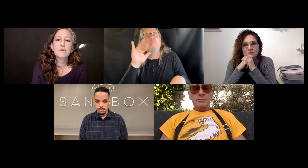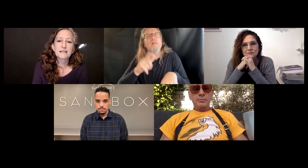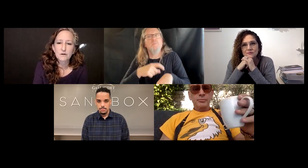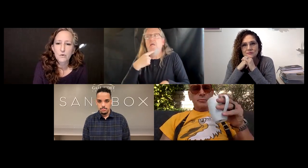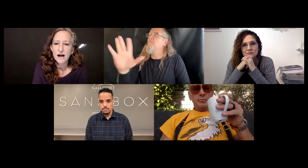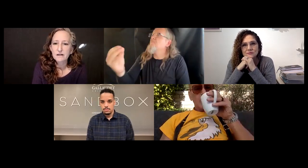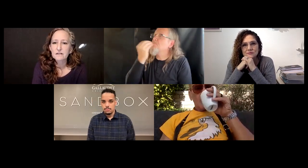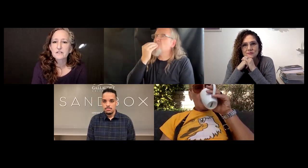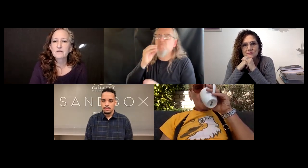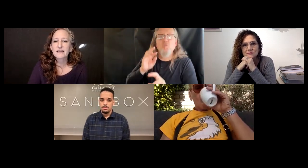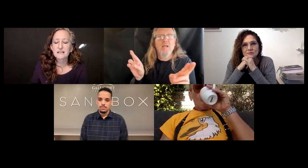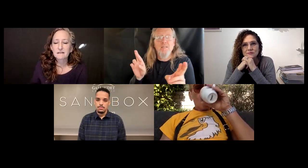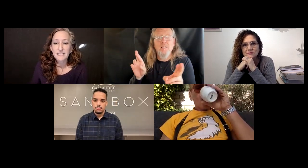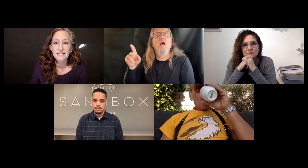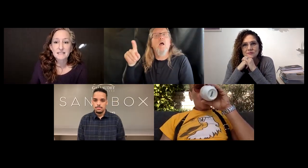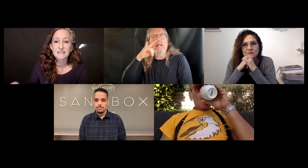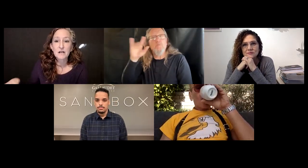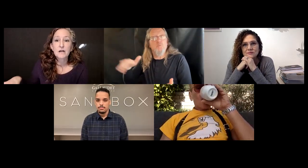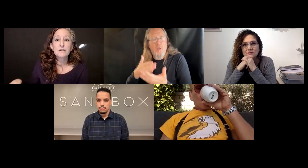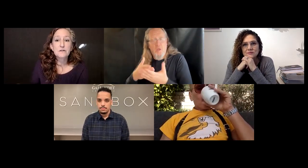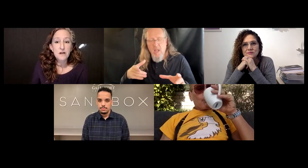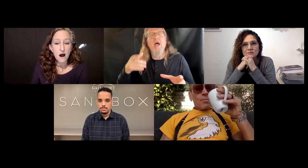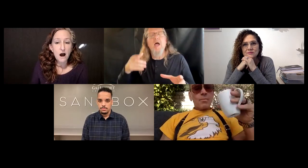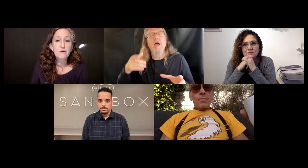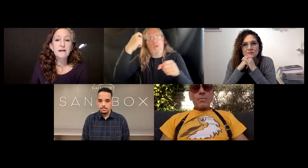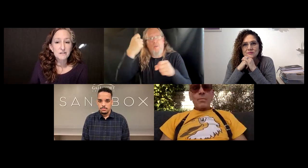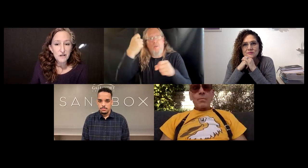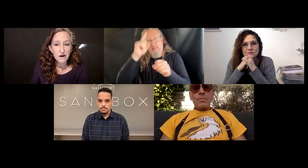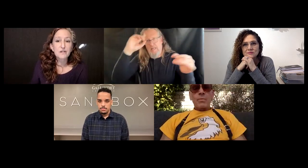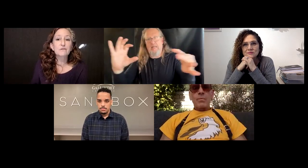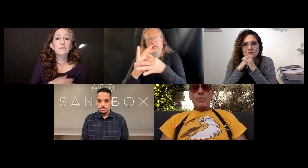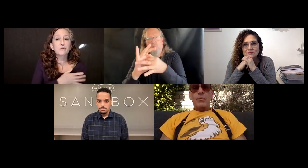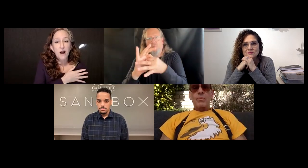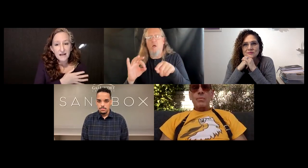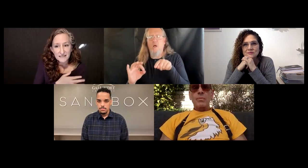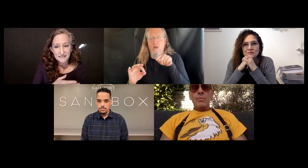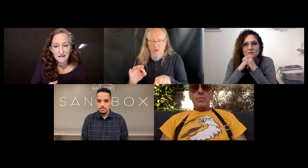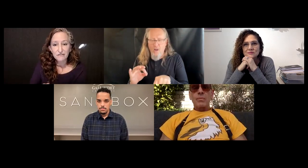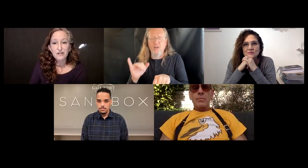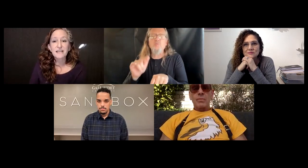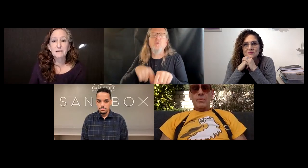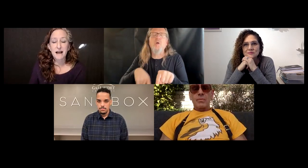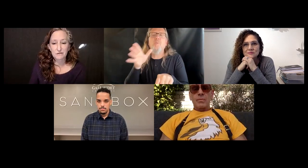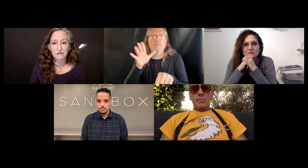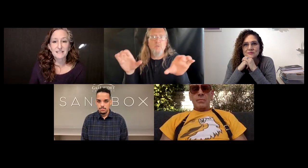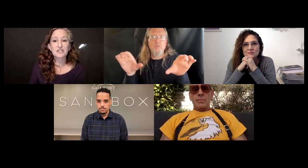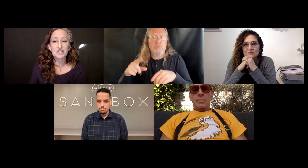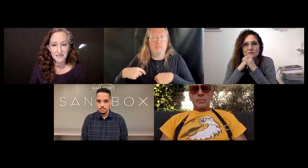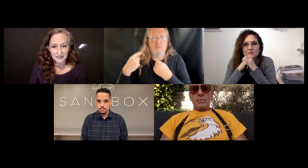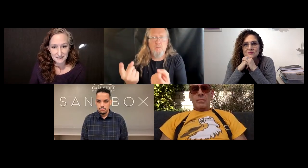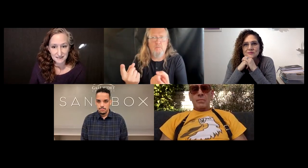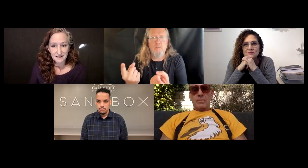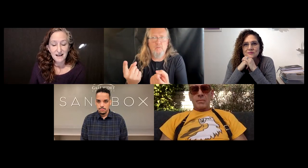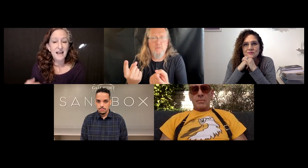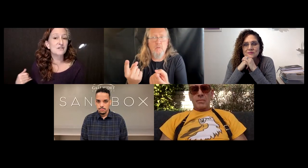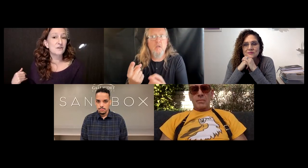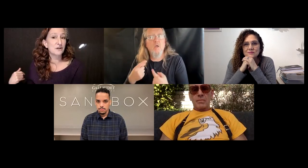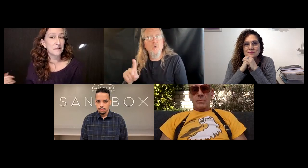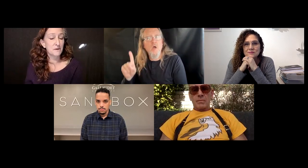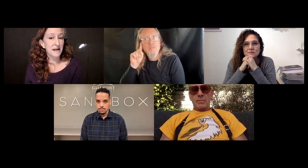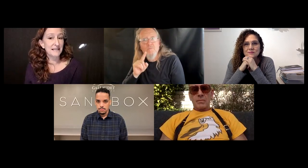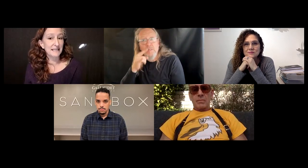"So the hearing kids already know you're in the process of cooking macaroni and cheese, and so they're going to be ready to eat."